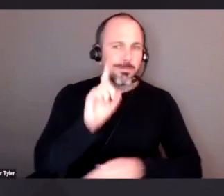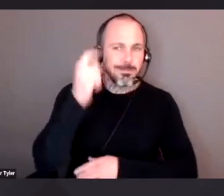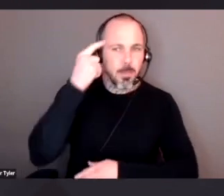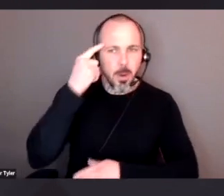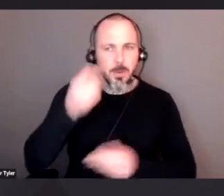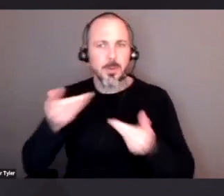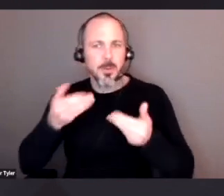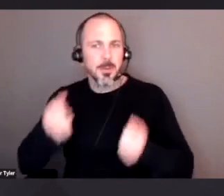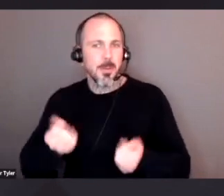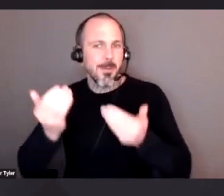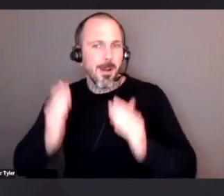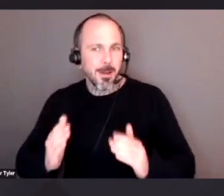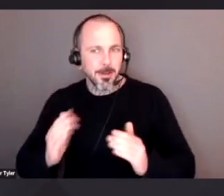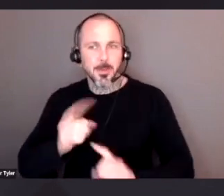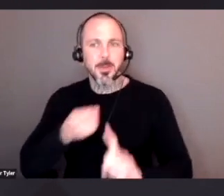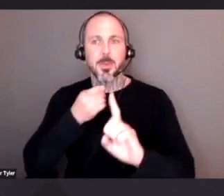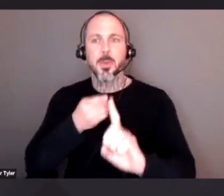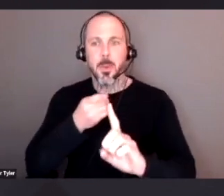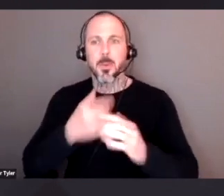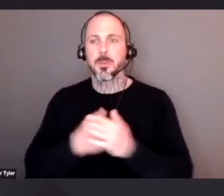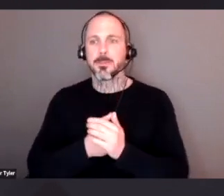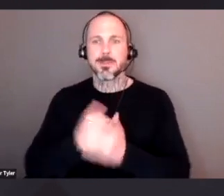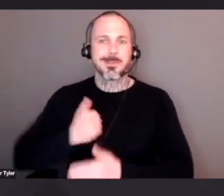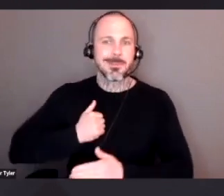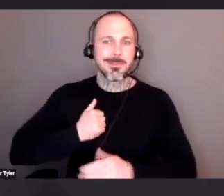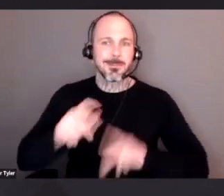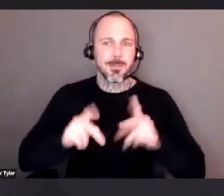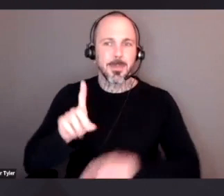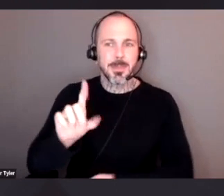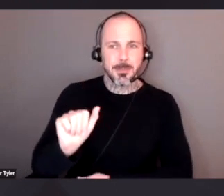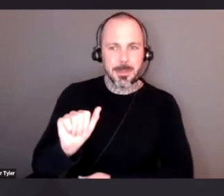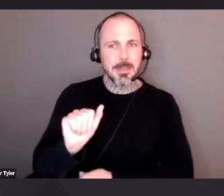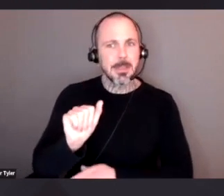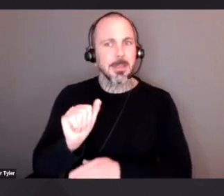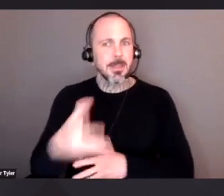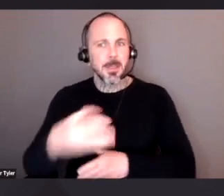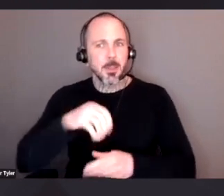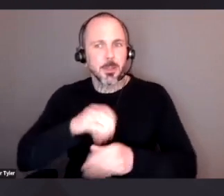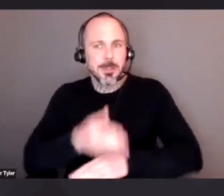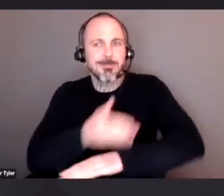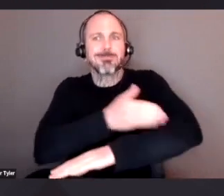We believe that opportunities to collaborate, innovate, and learn alongside each other are important